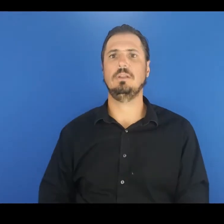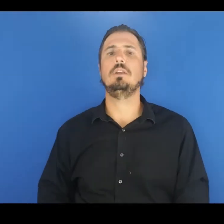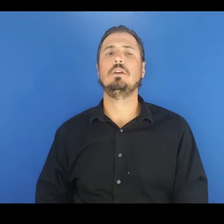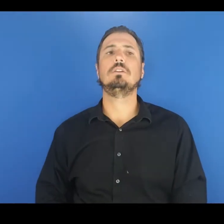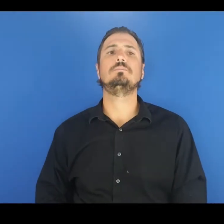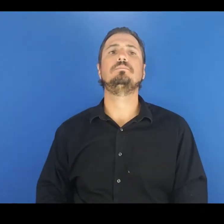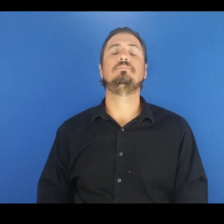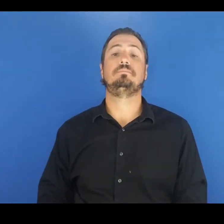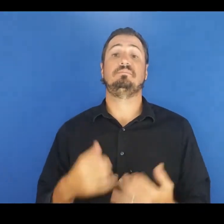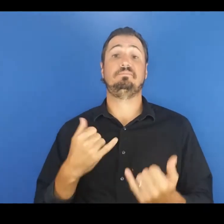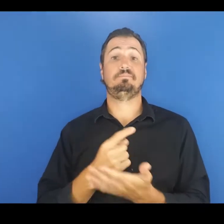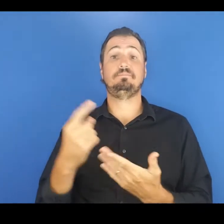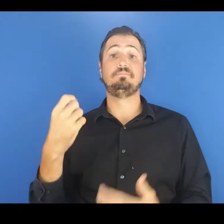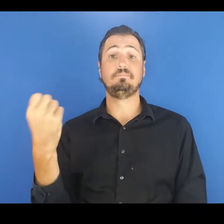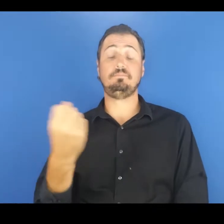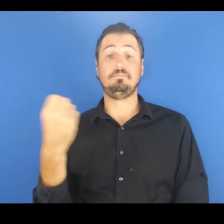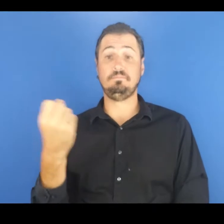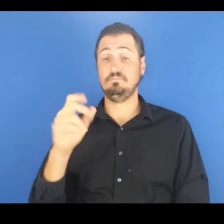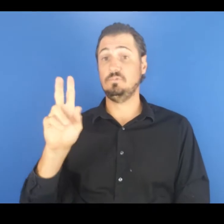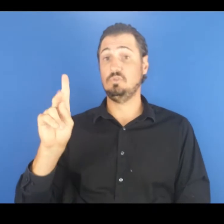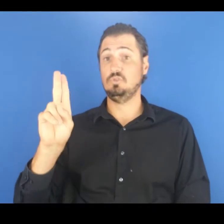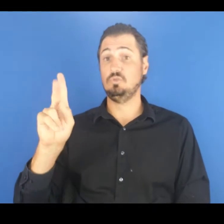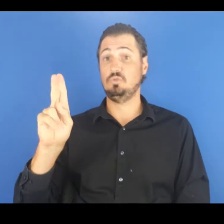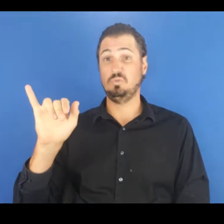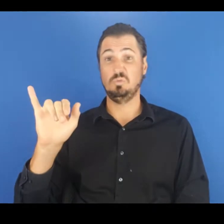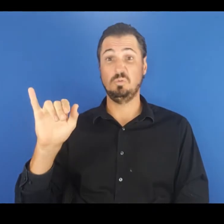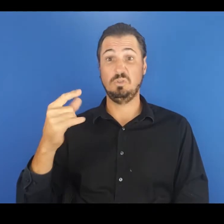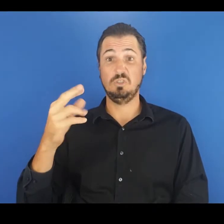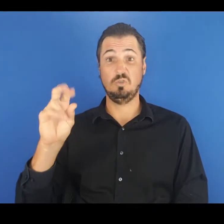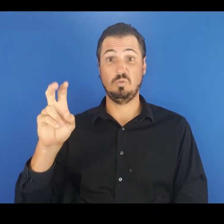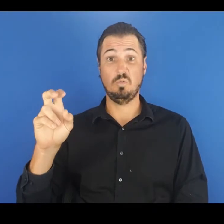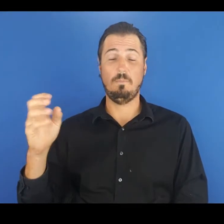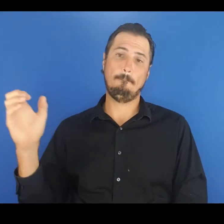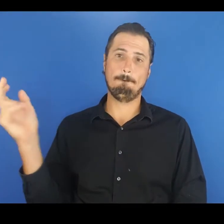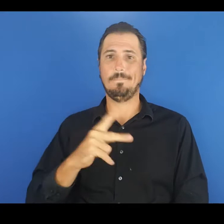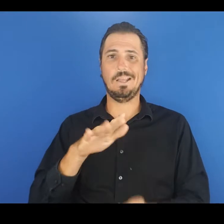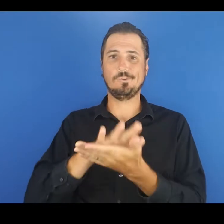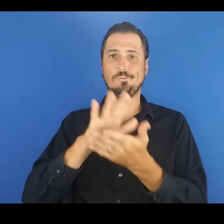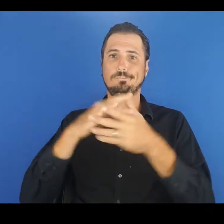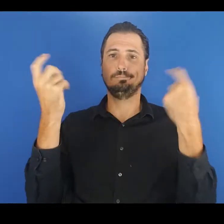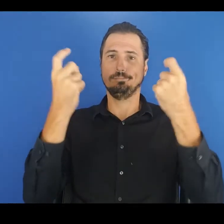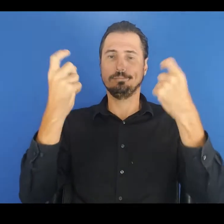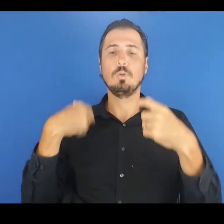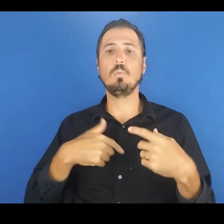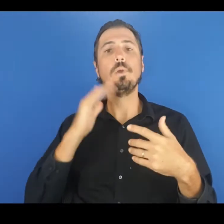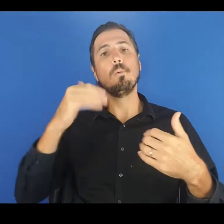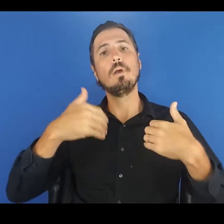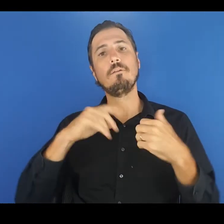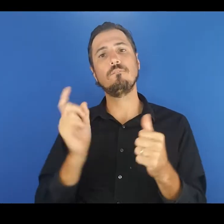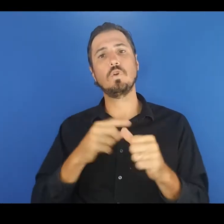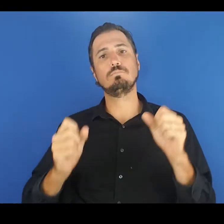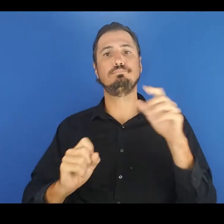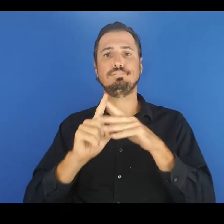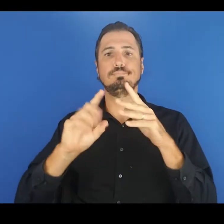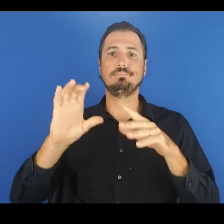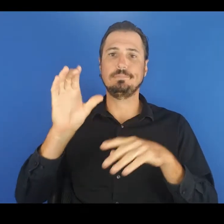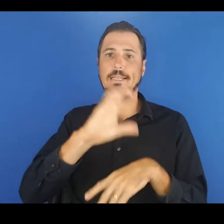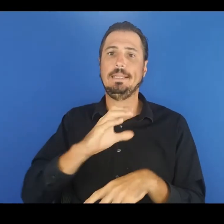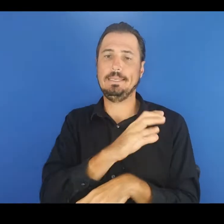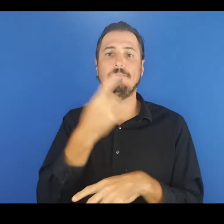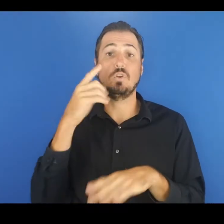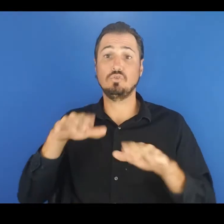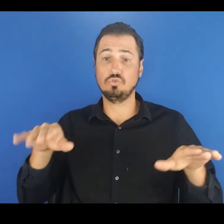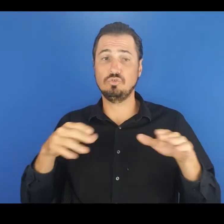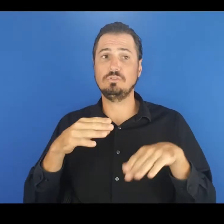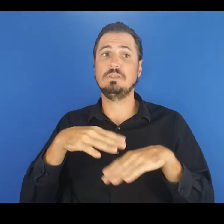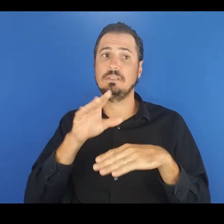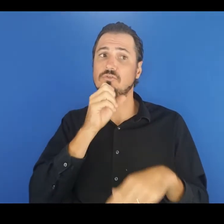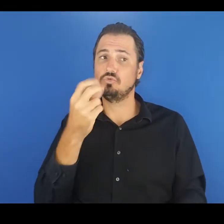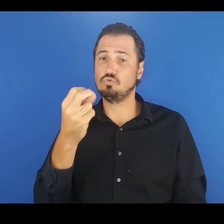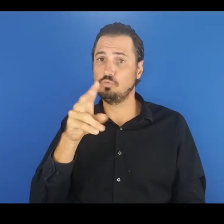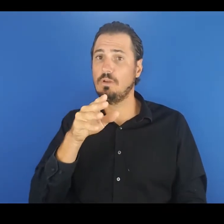And this Saturday at the Kukui Grove Back to School Bash, we will be hosting the first pop up clinic for children age 12 and older, as well as adults.